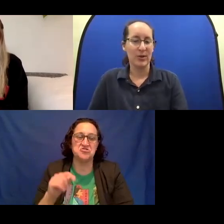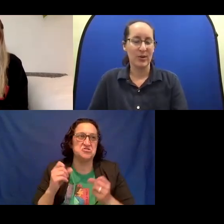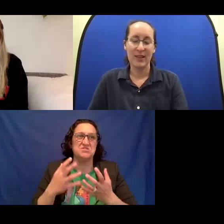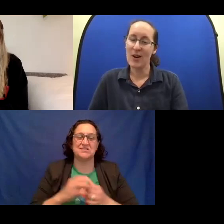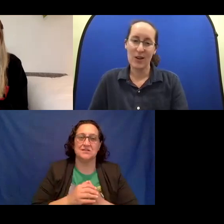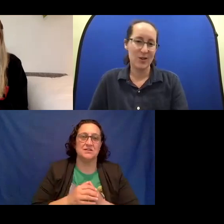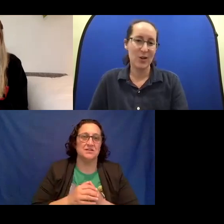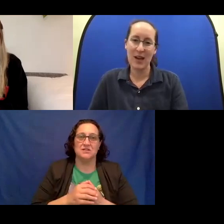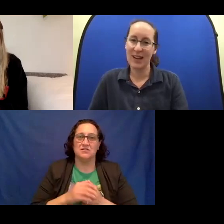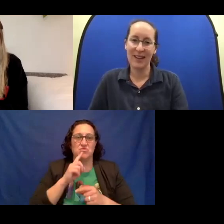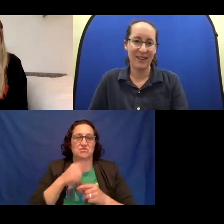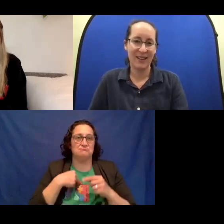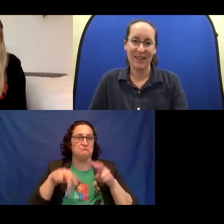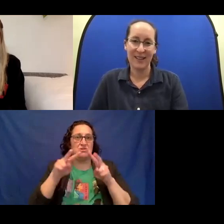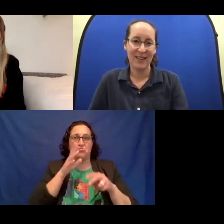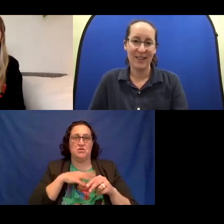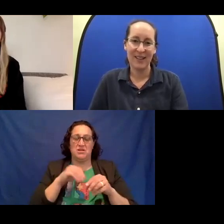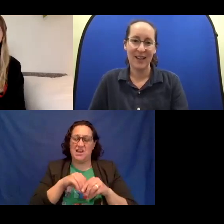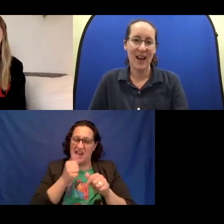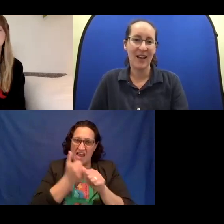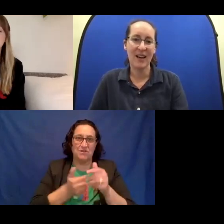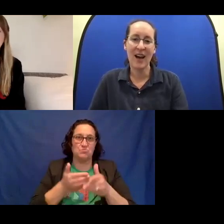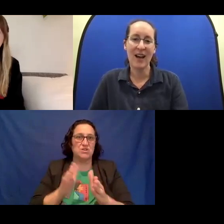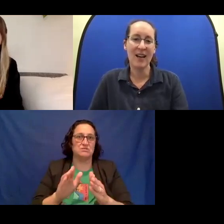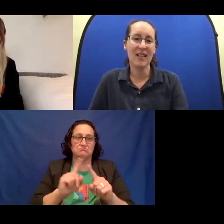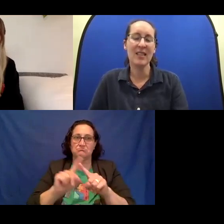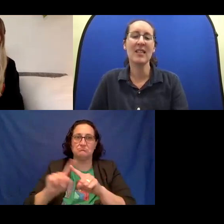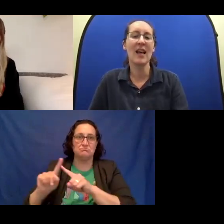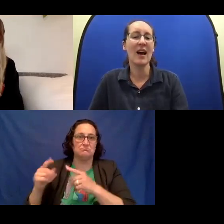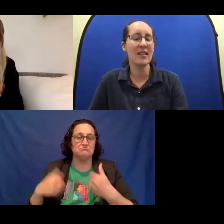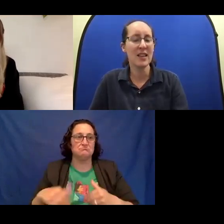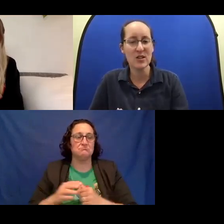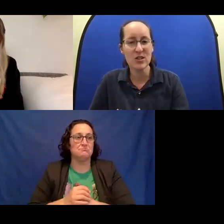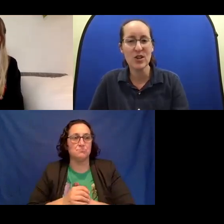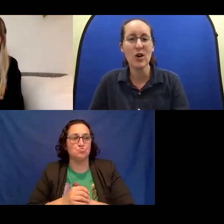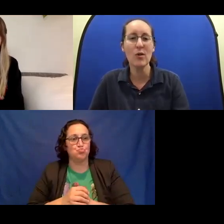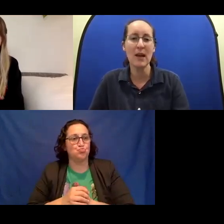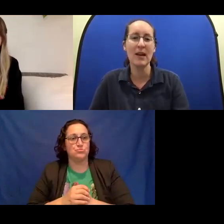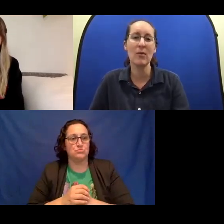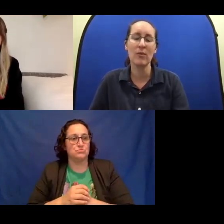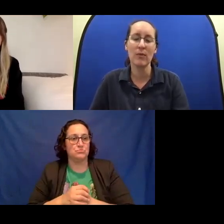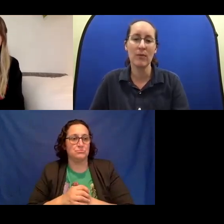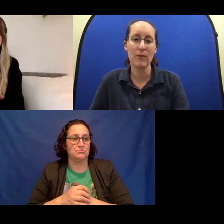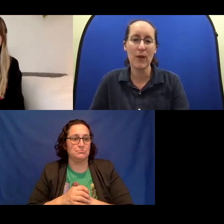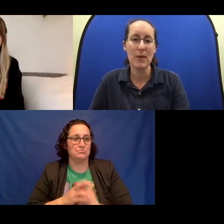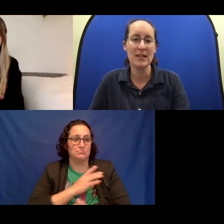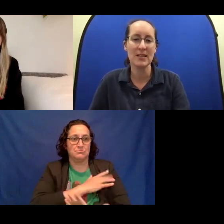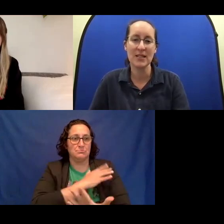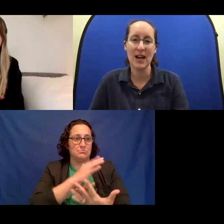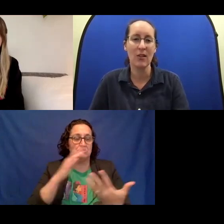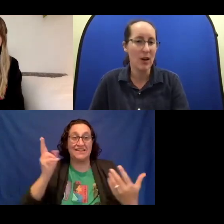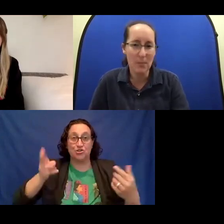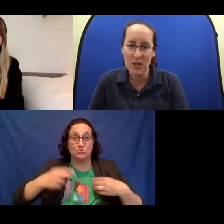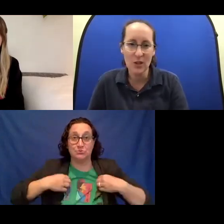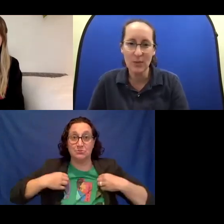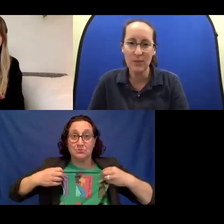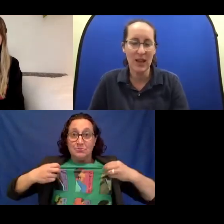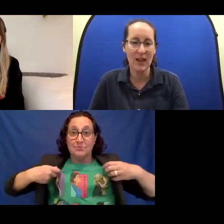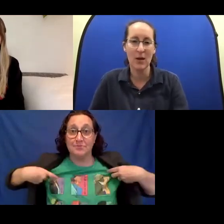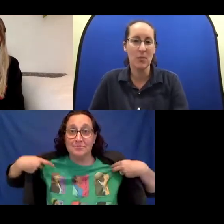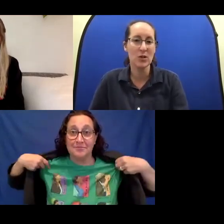No, there are too many-- there's so many feminists that I look up to in a multitude